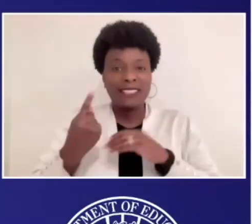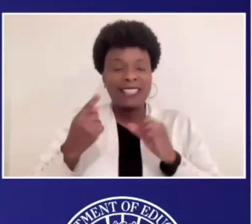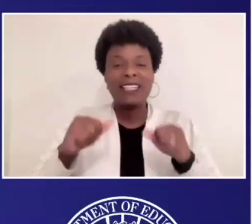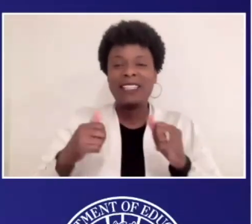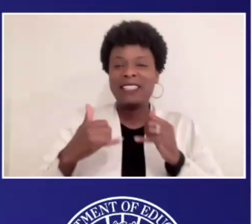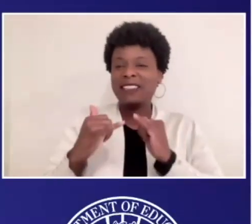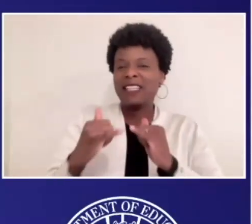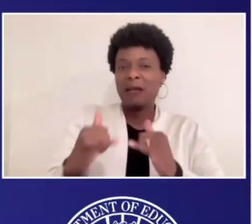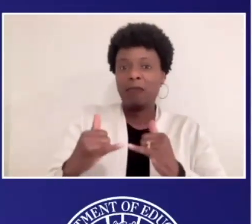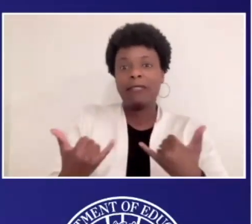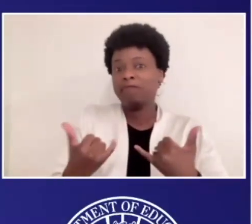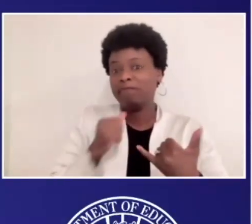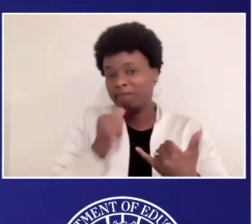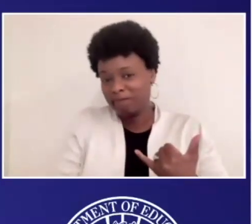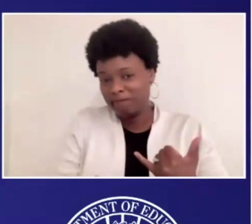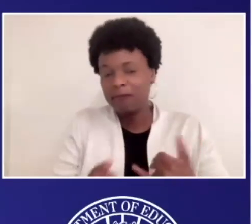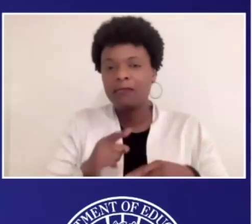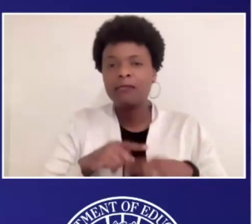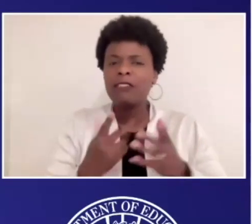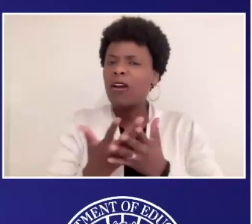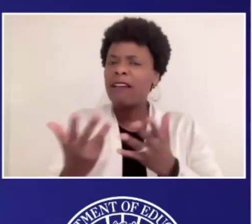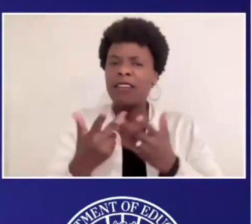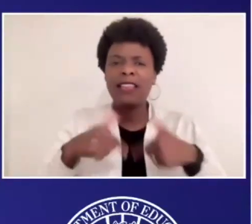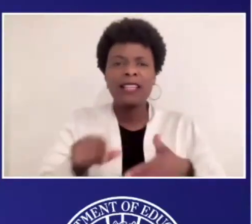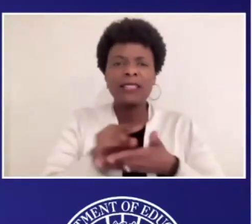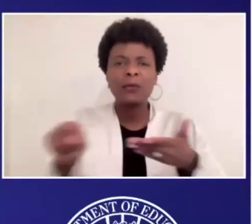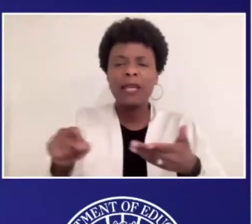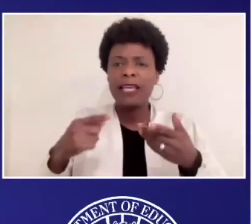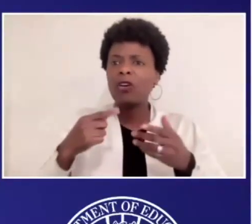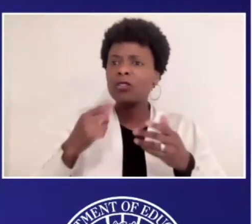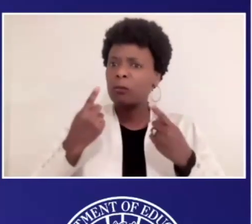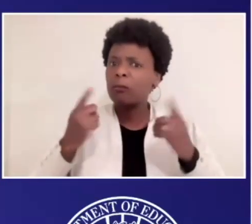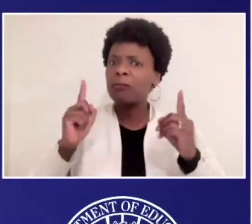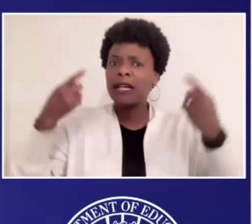But on behalf of everything this week and reaching consensus, go home,